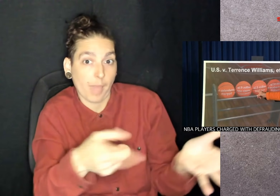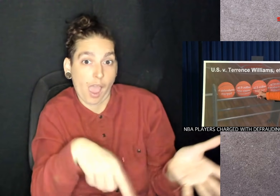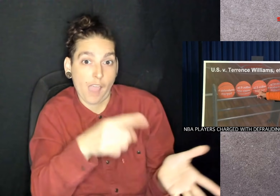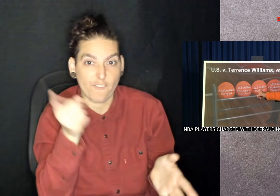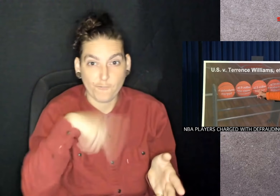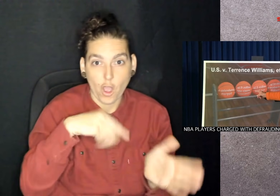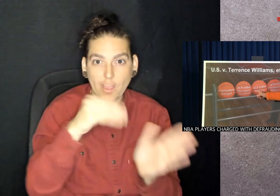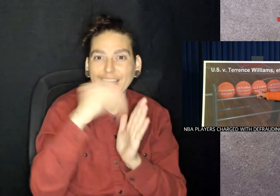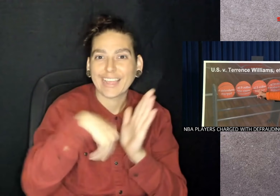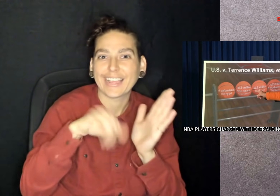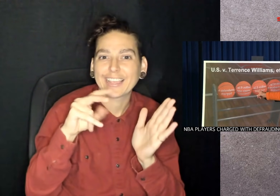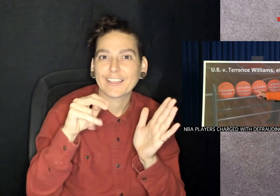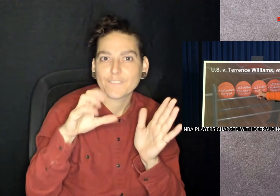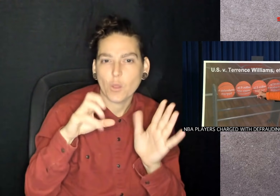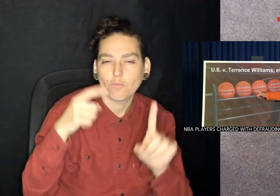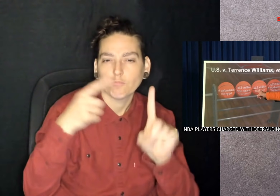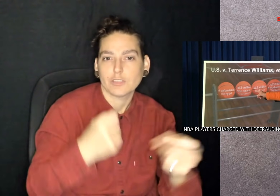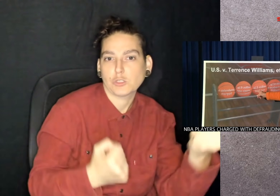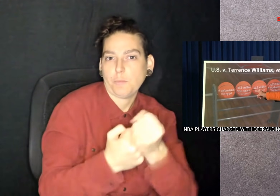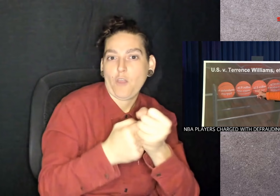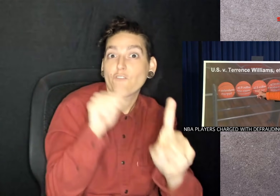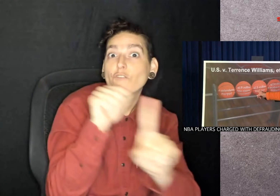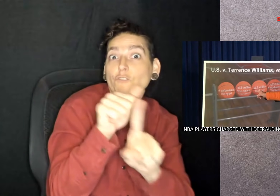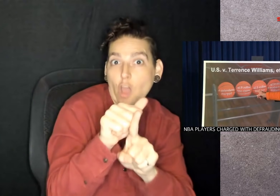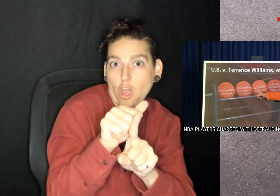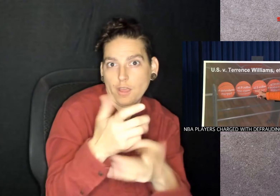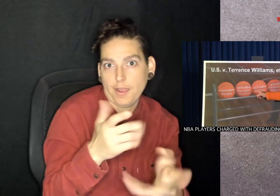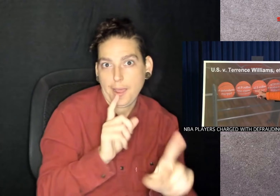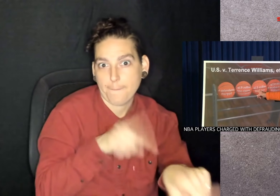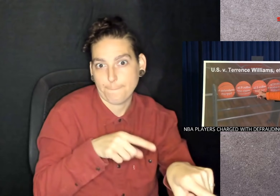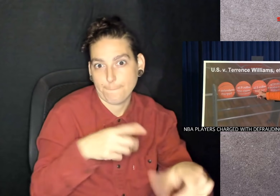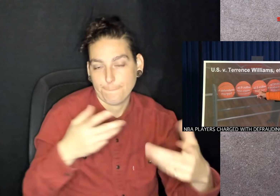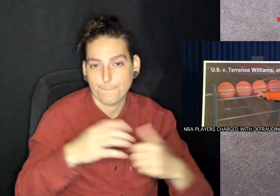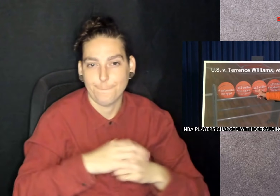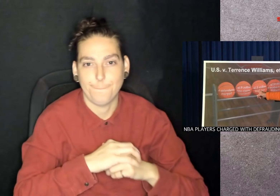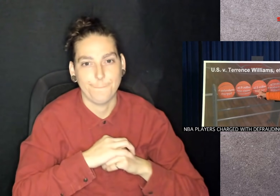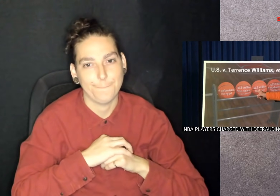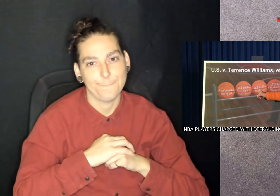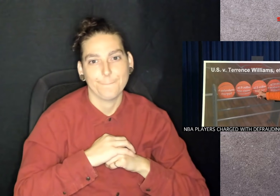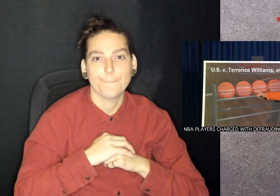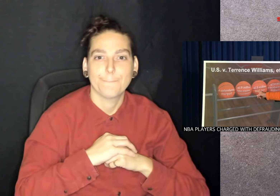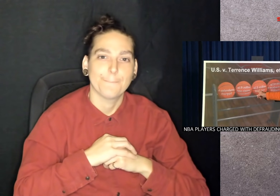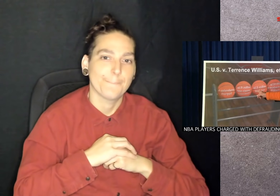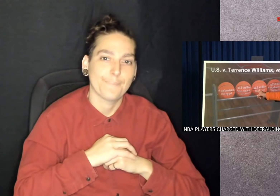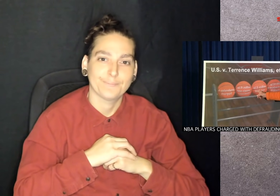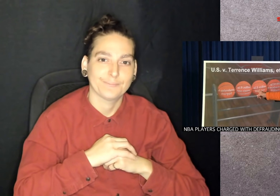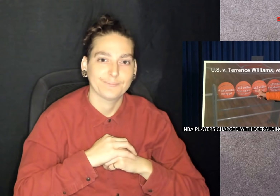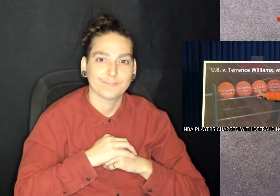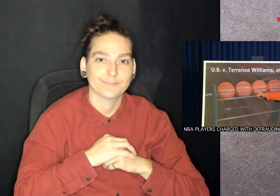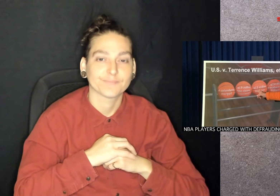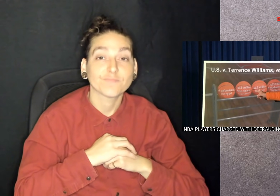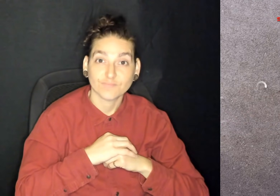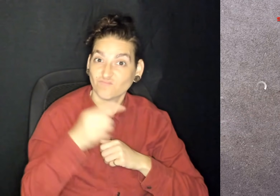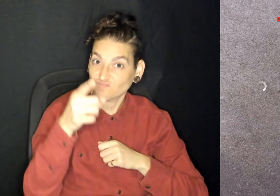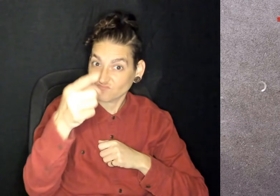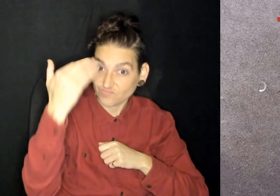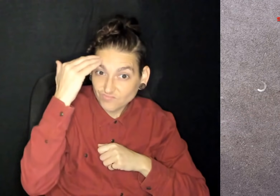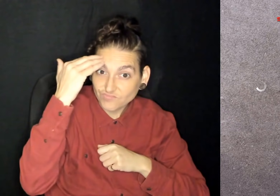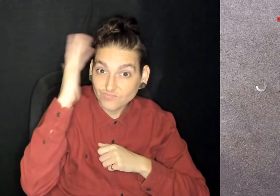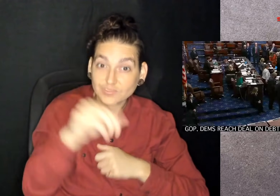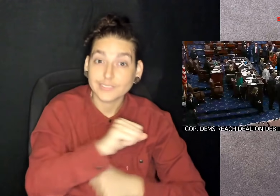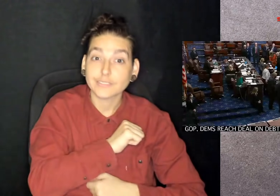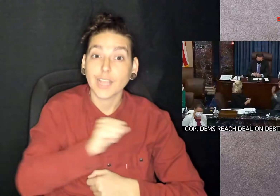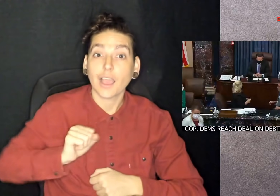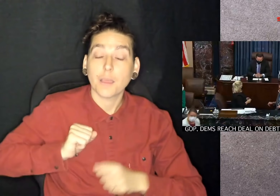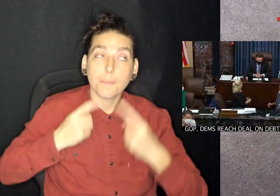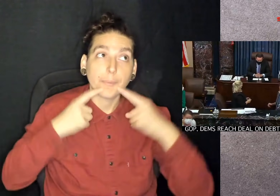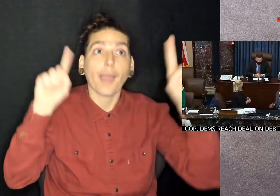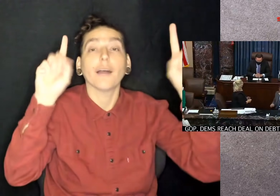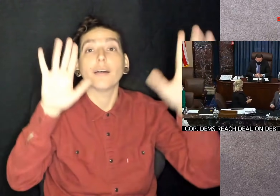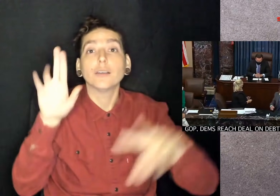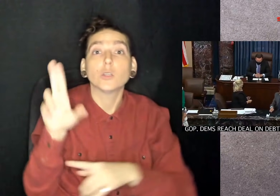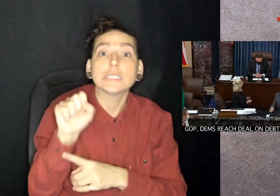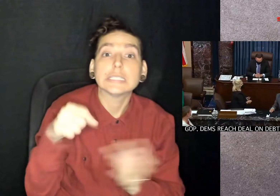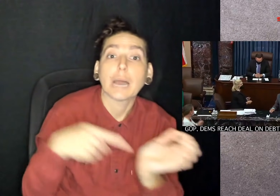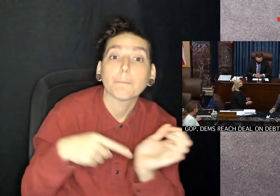to supply them with false invoices to support their fraudulent claims